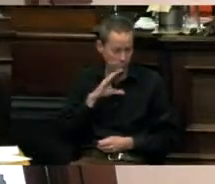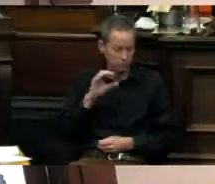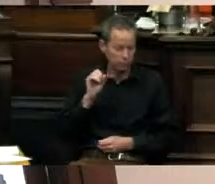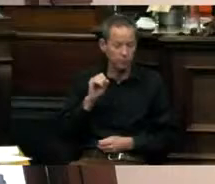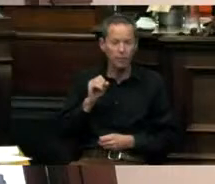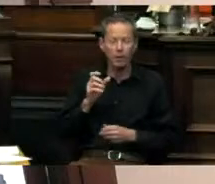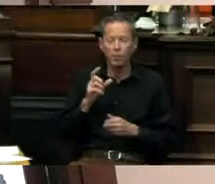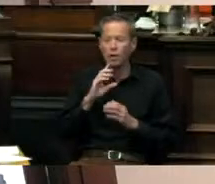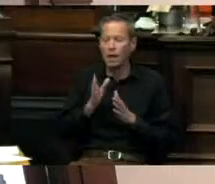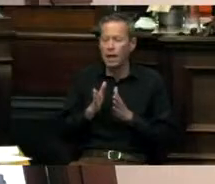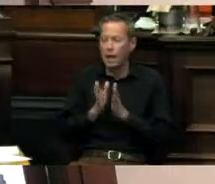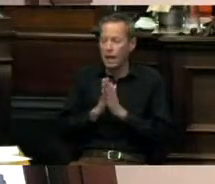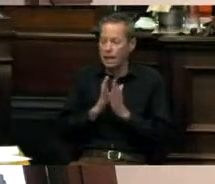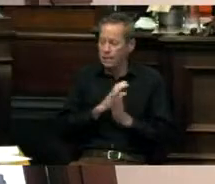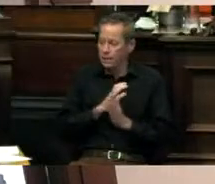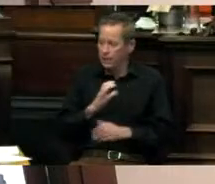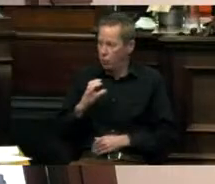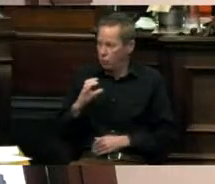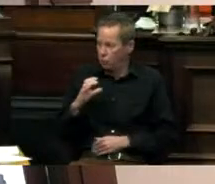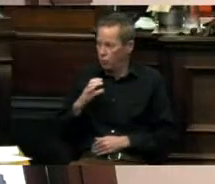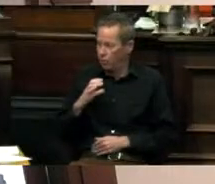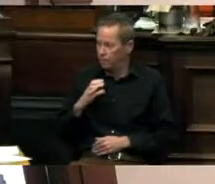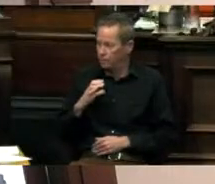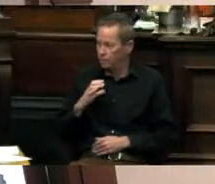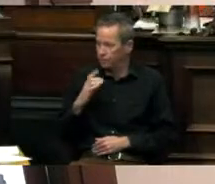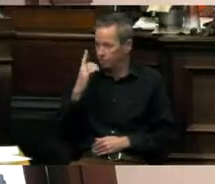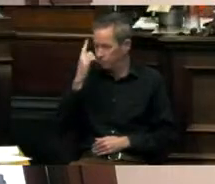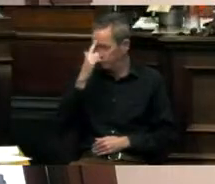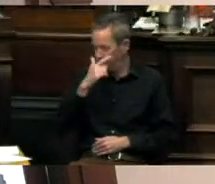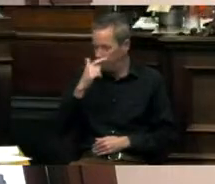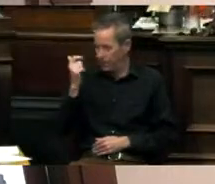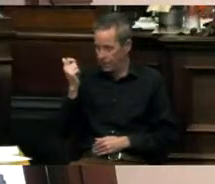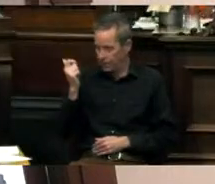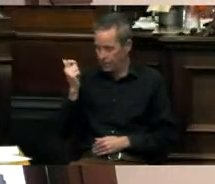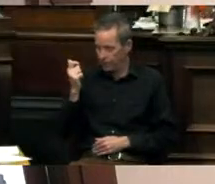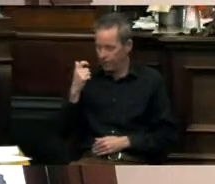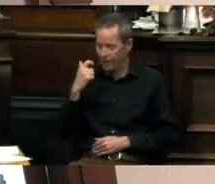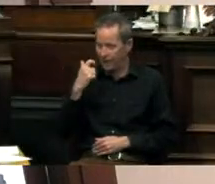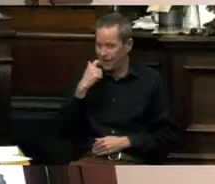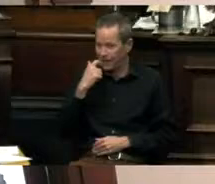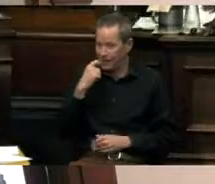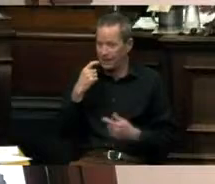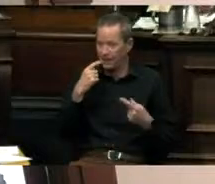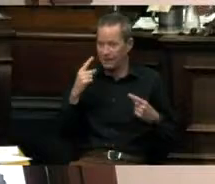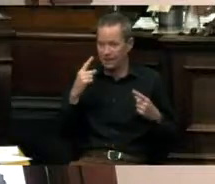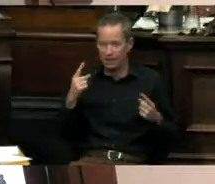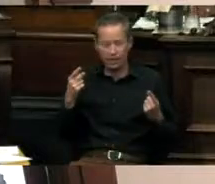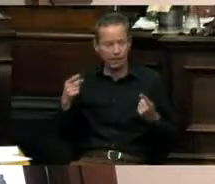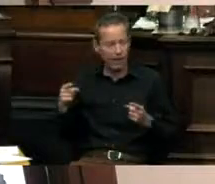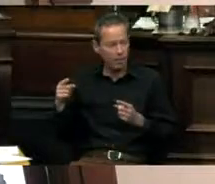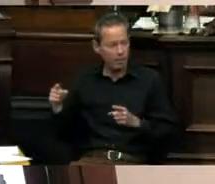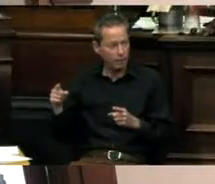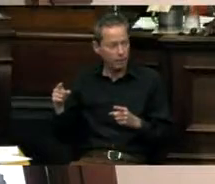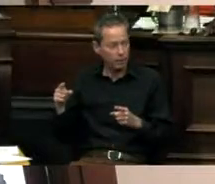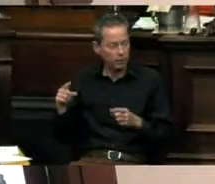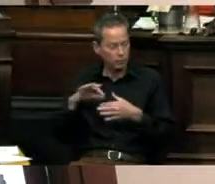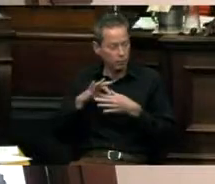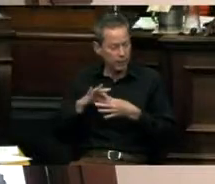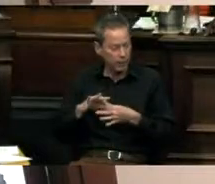here. President. Melendez here. Thank you. So I'd like to ask